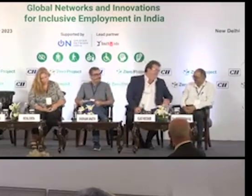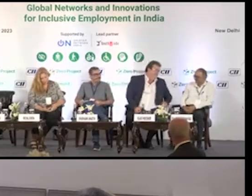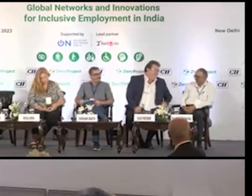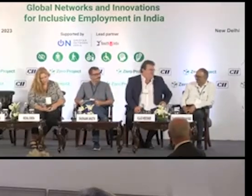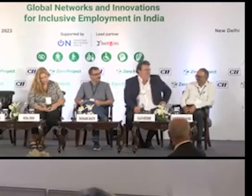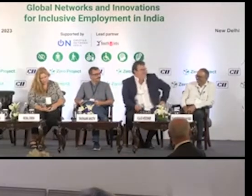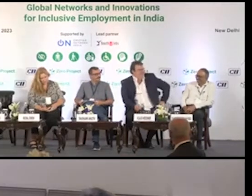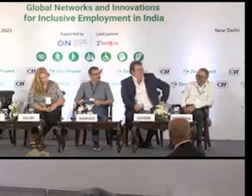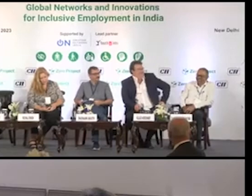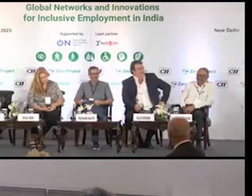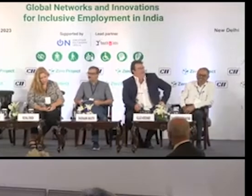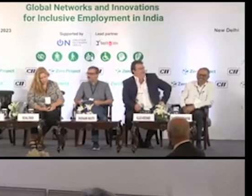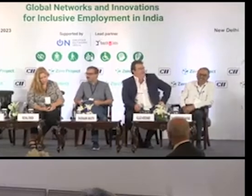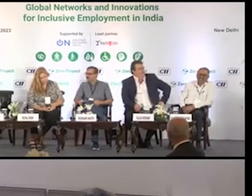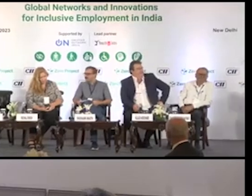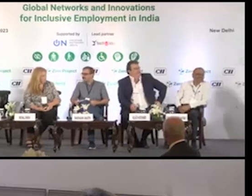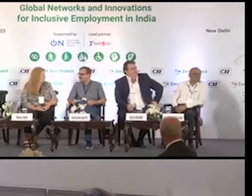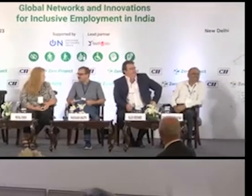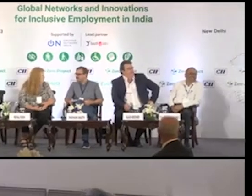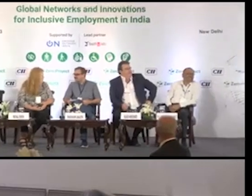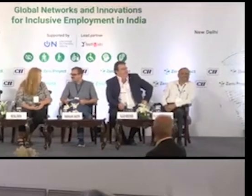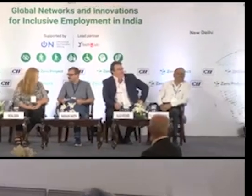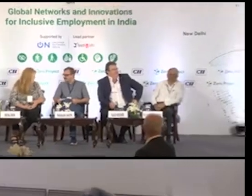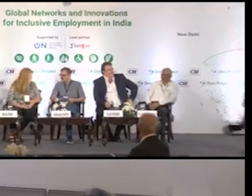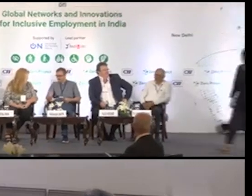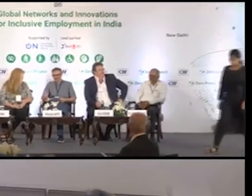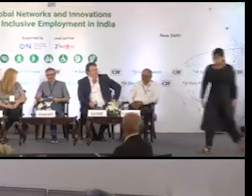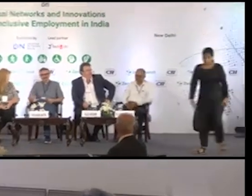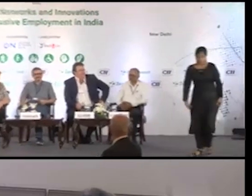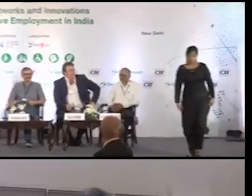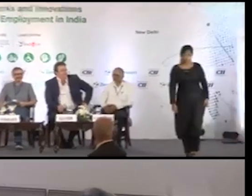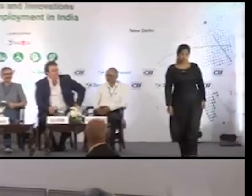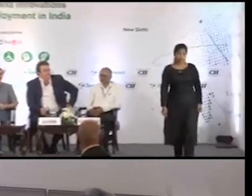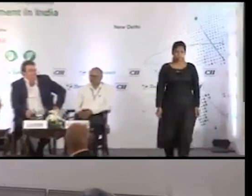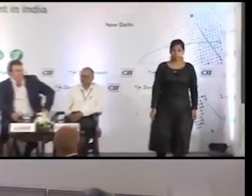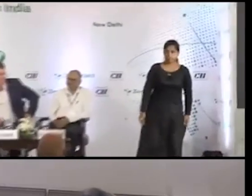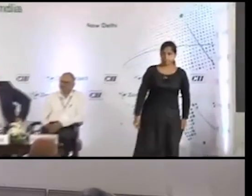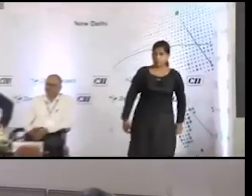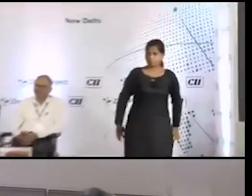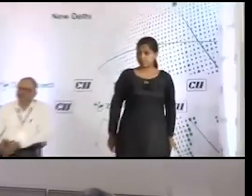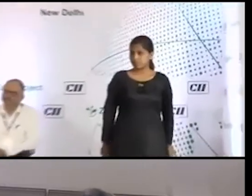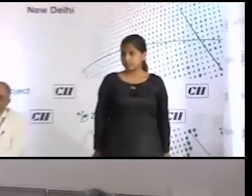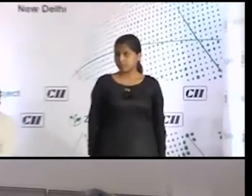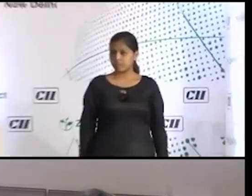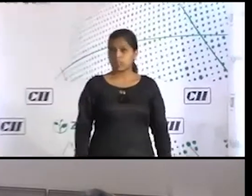Lewis Maki, director of alliances and international Relations